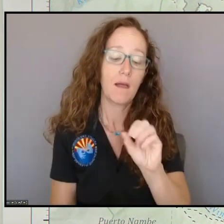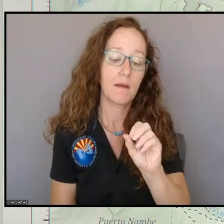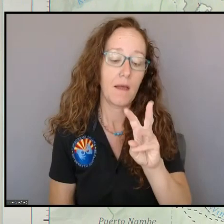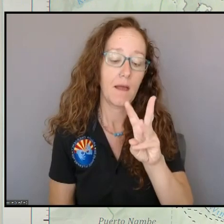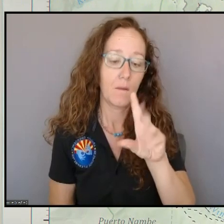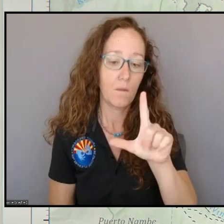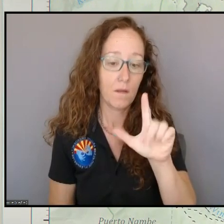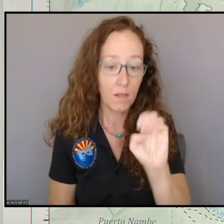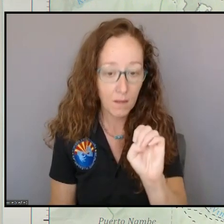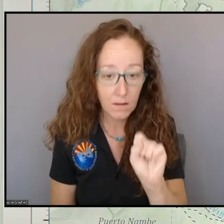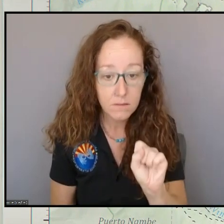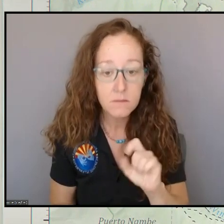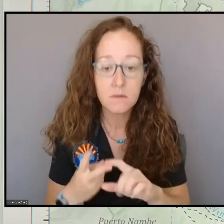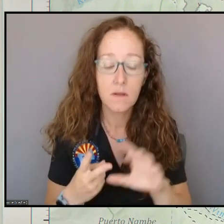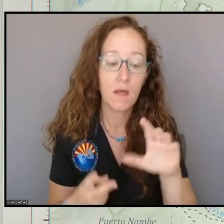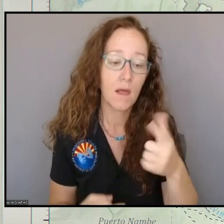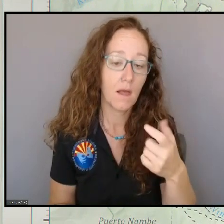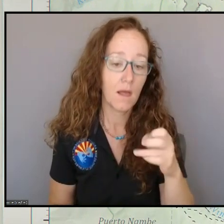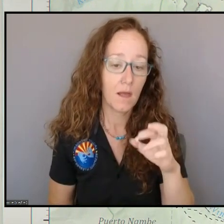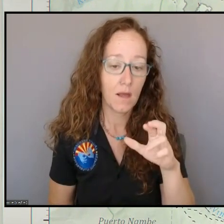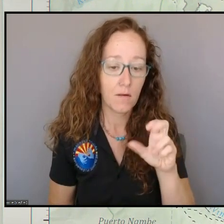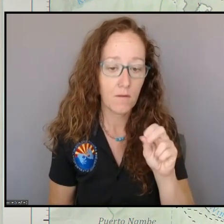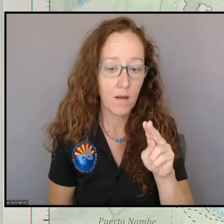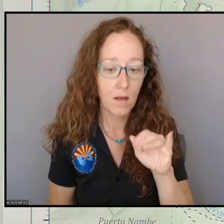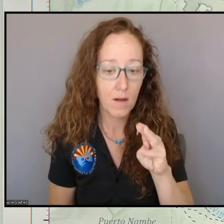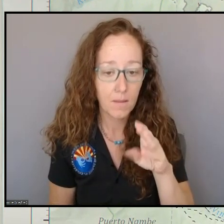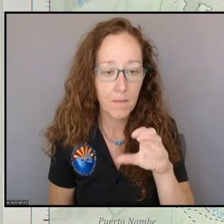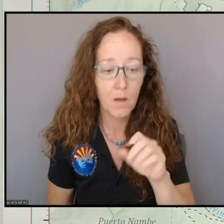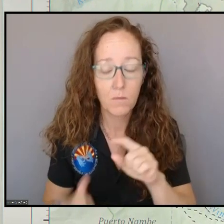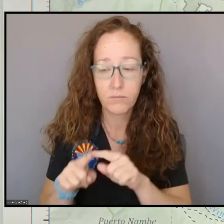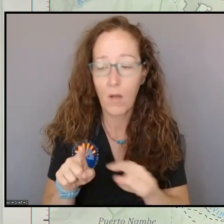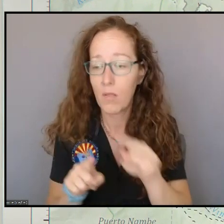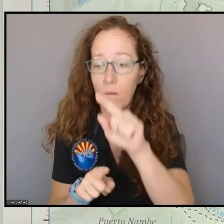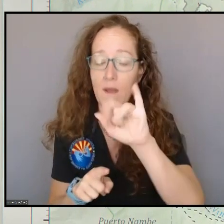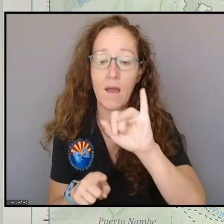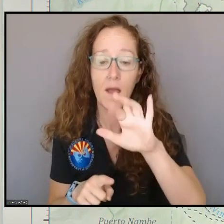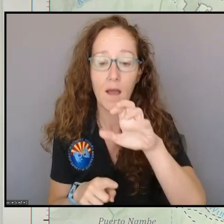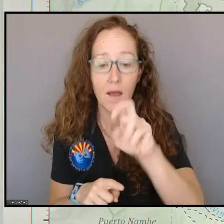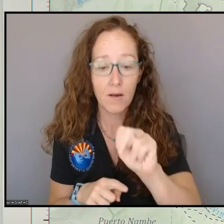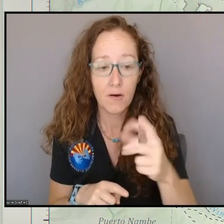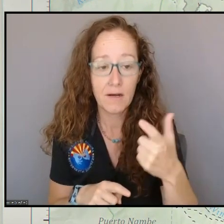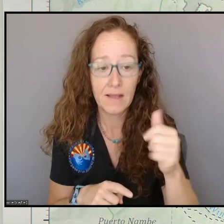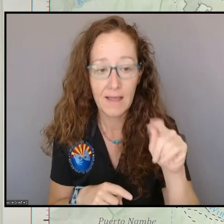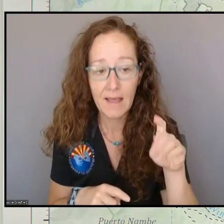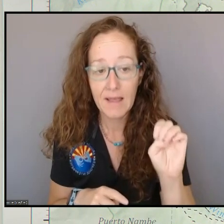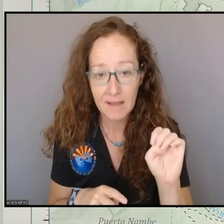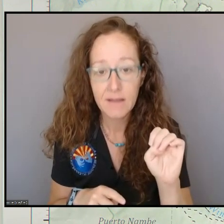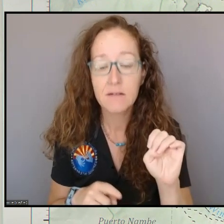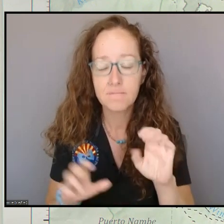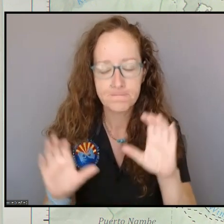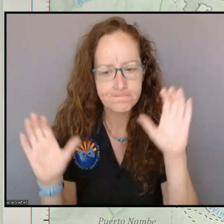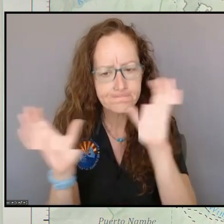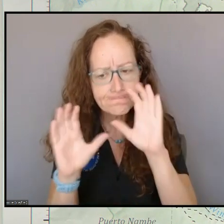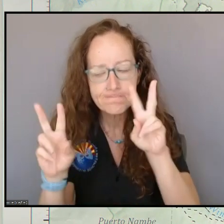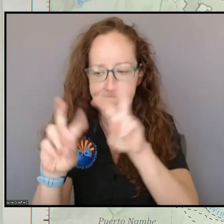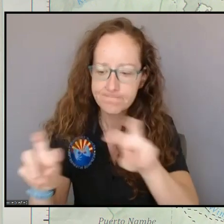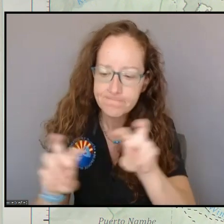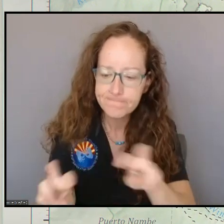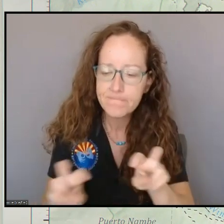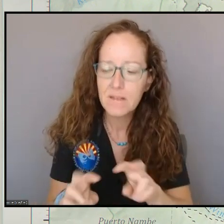protection work is still ongoing in there. Those folks are in there assessing the structures, continuing to